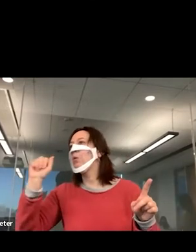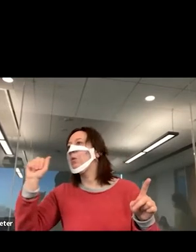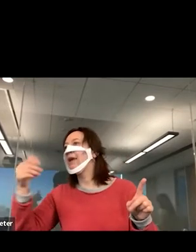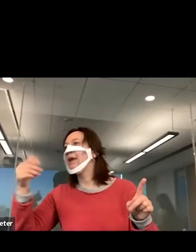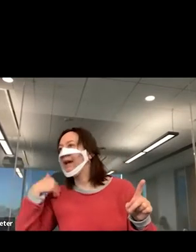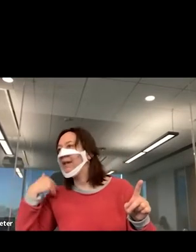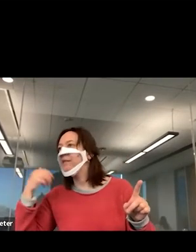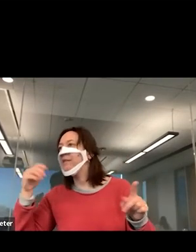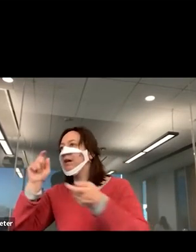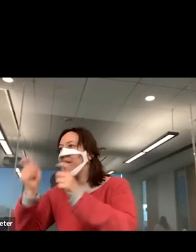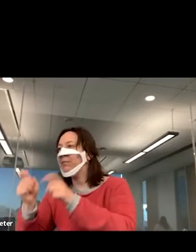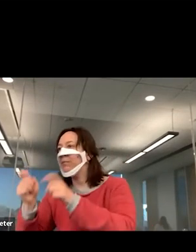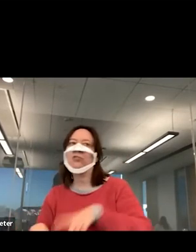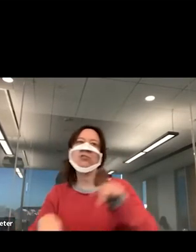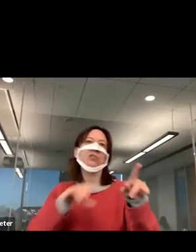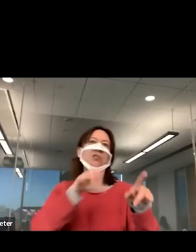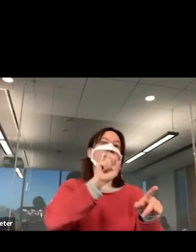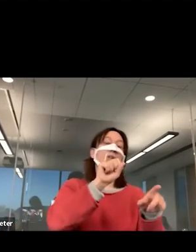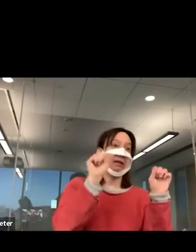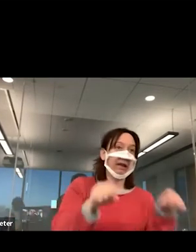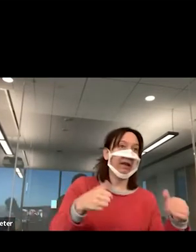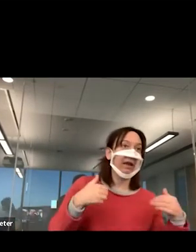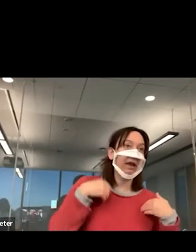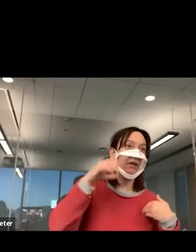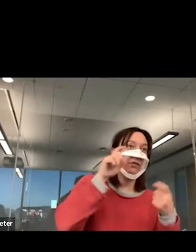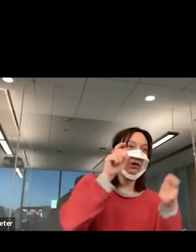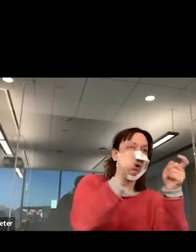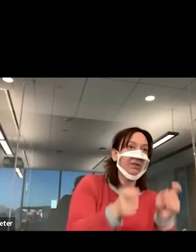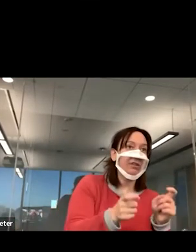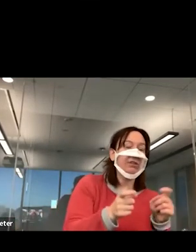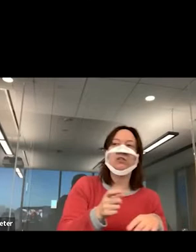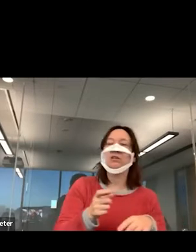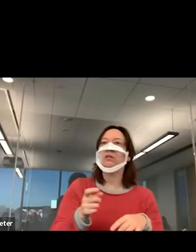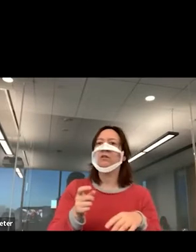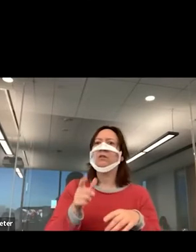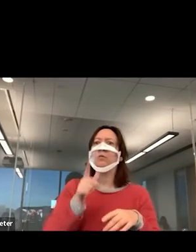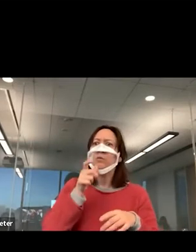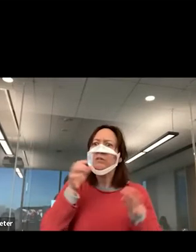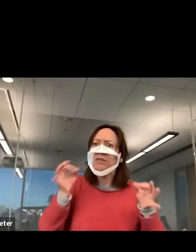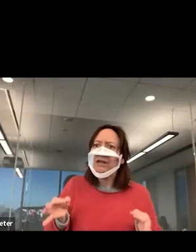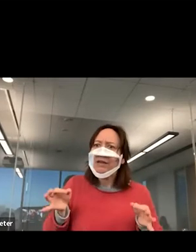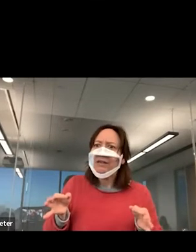griffin gets an accommodation should be people that have nothing to do with us in our work